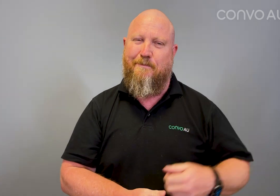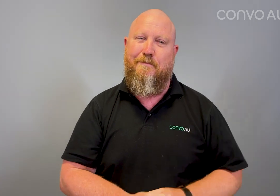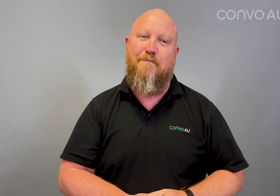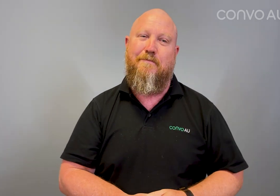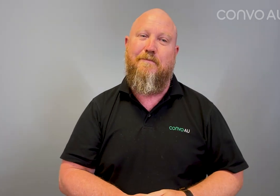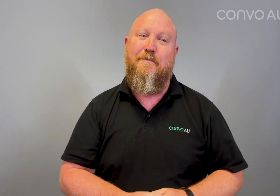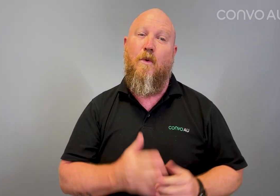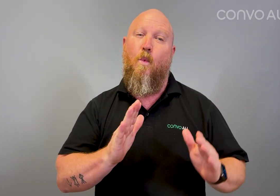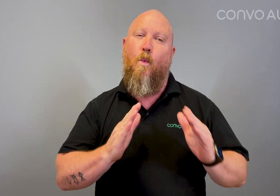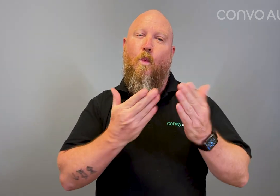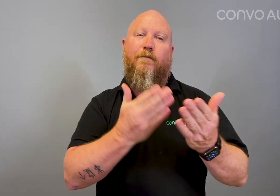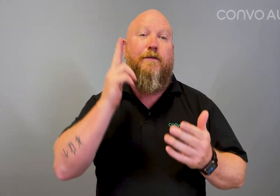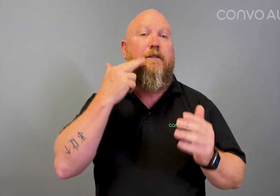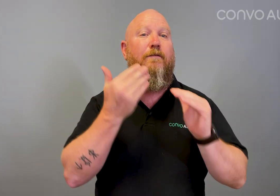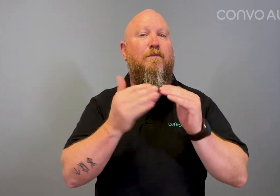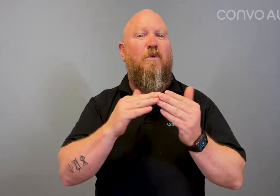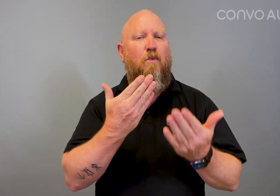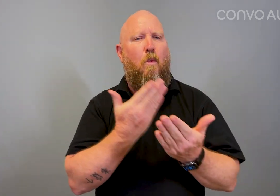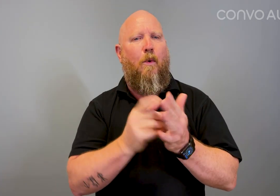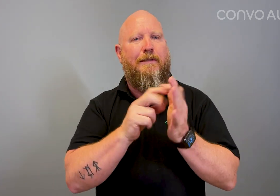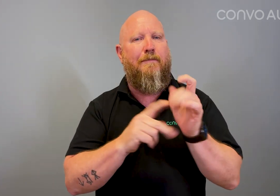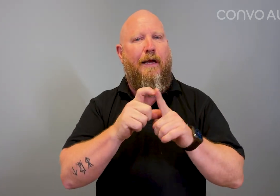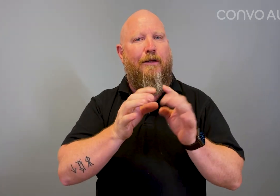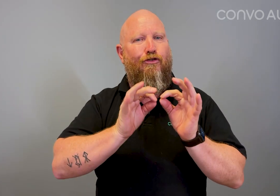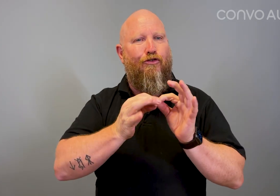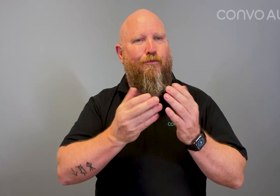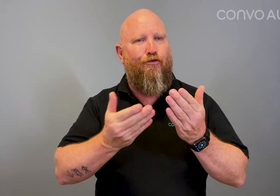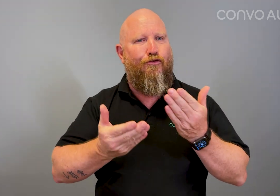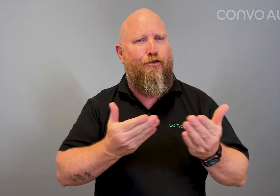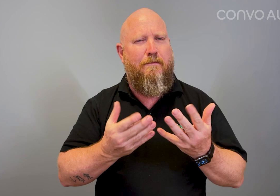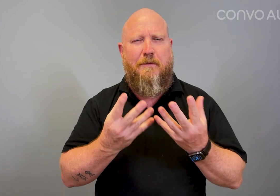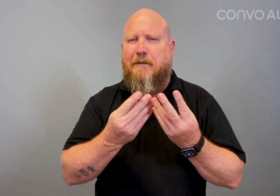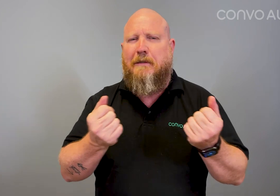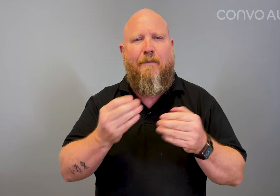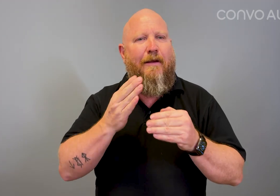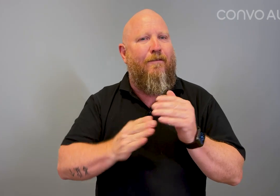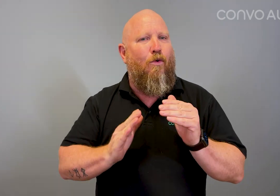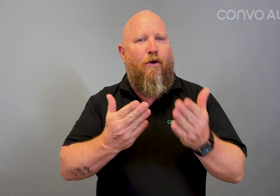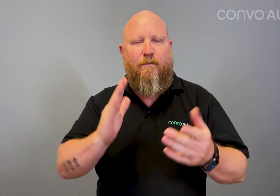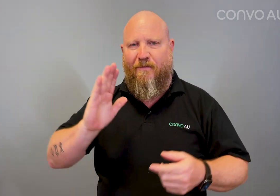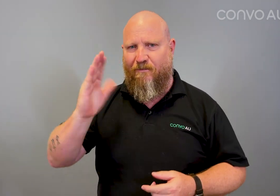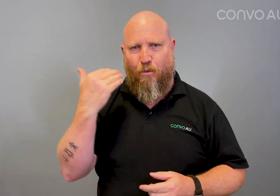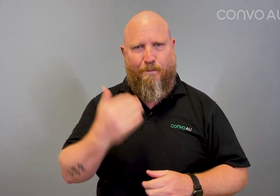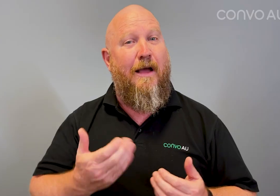1. Offering the deaf community on-demand interpreting services, something that was never offered before us.